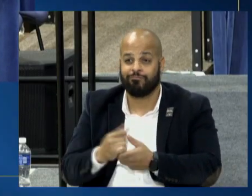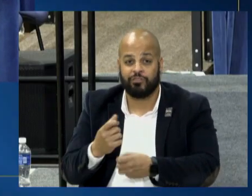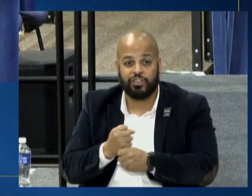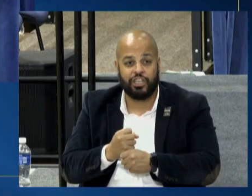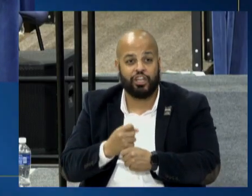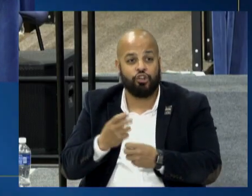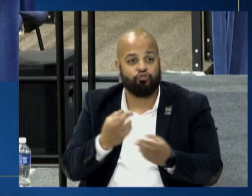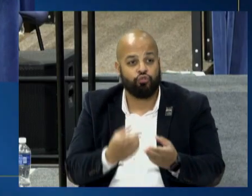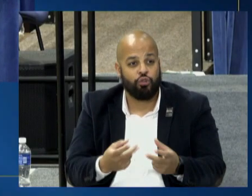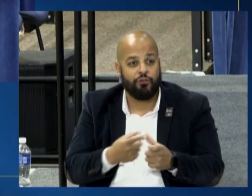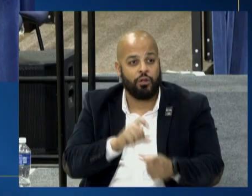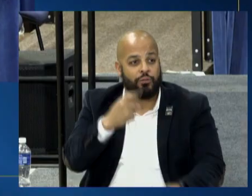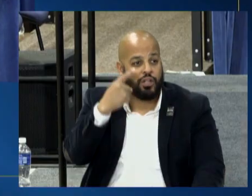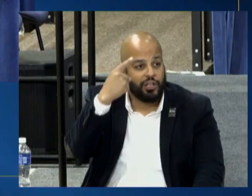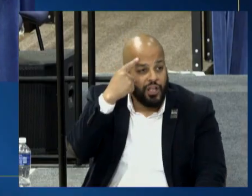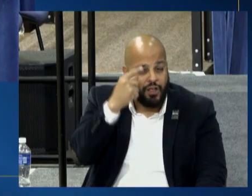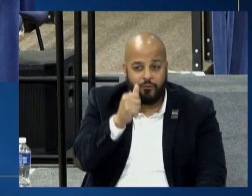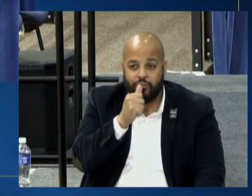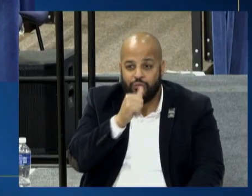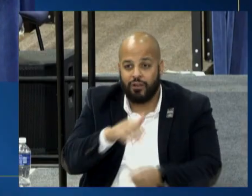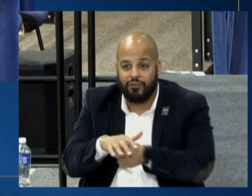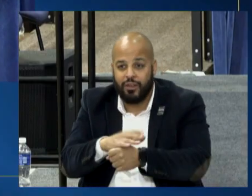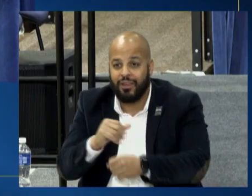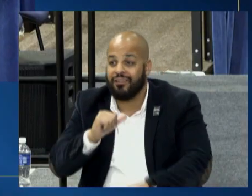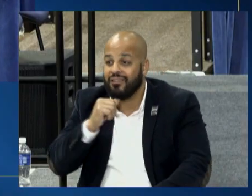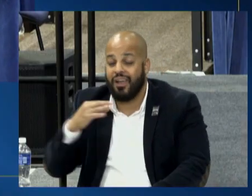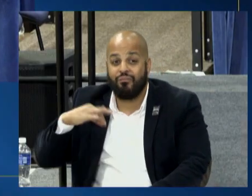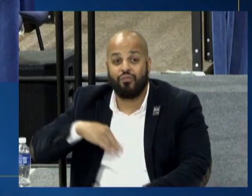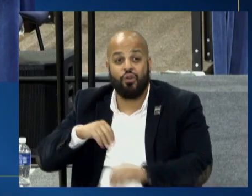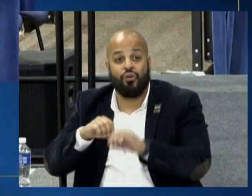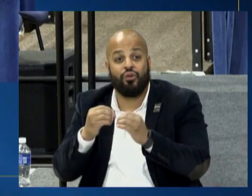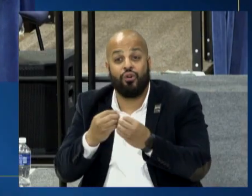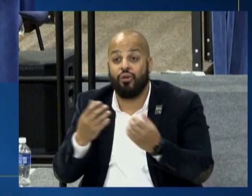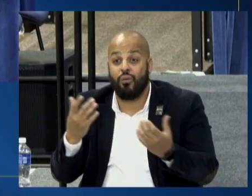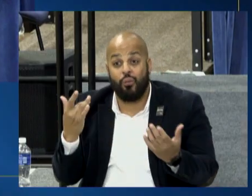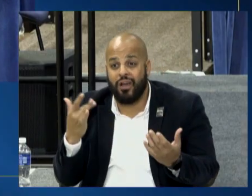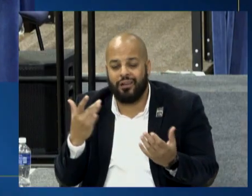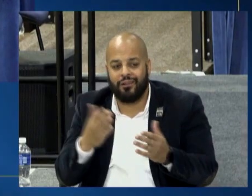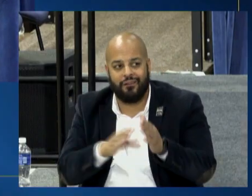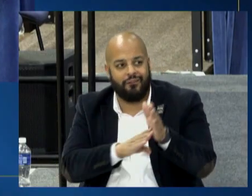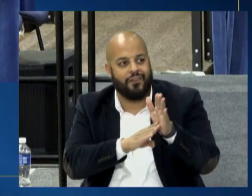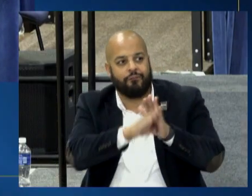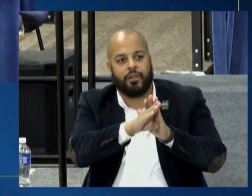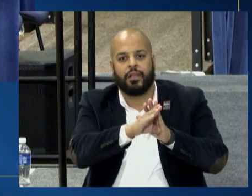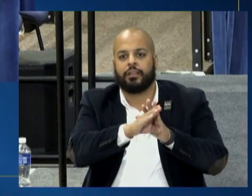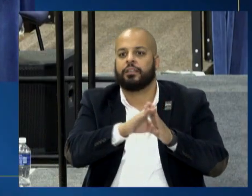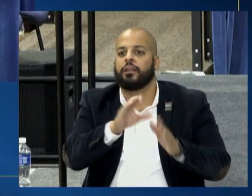academia, and non-profit organizations to advance cancer treatment through digital innovation.